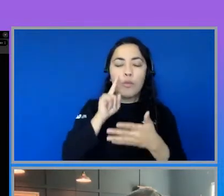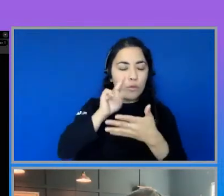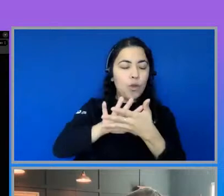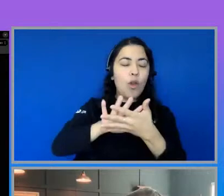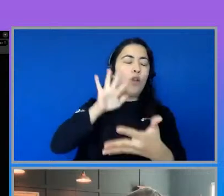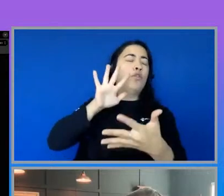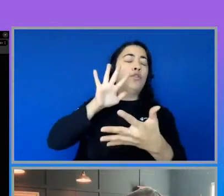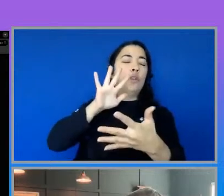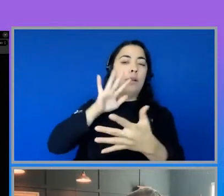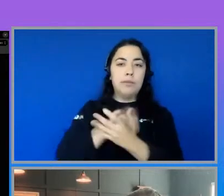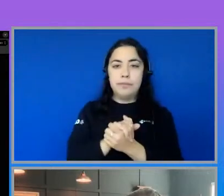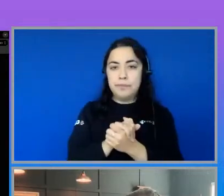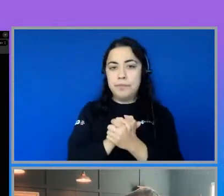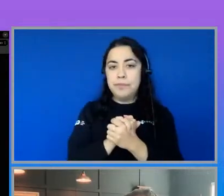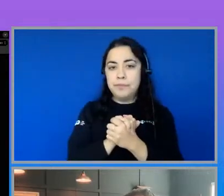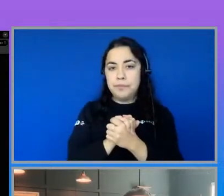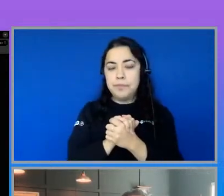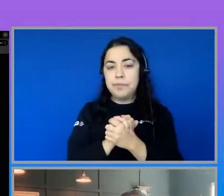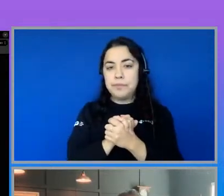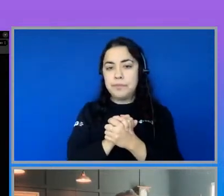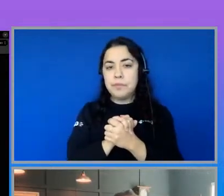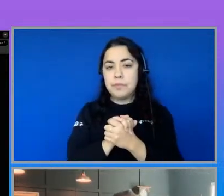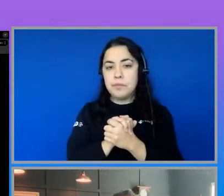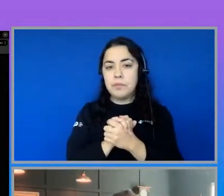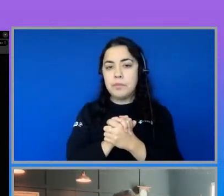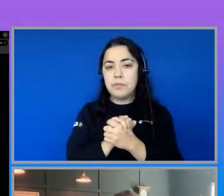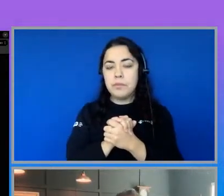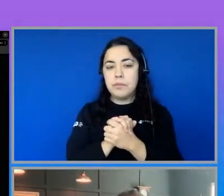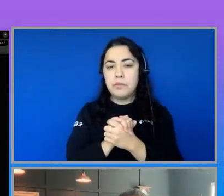we're talking about color contrast. As mentioned before,